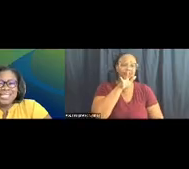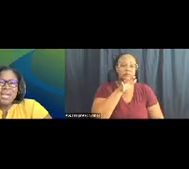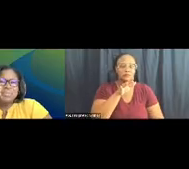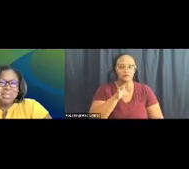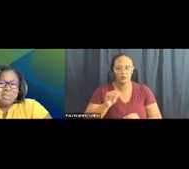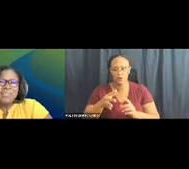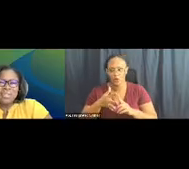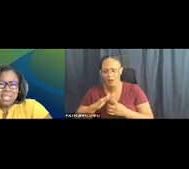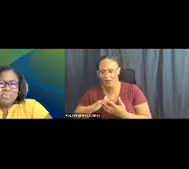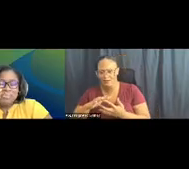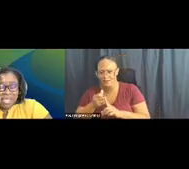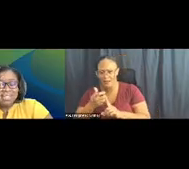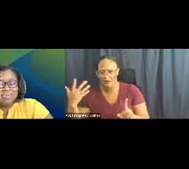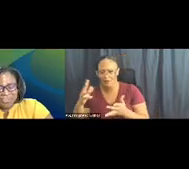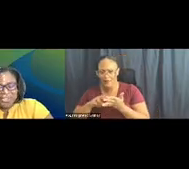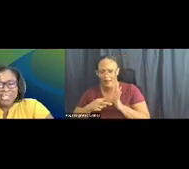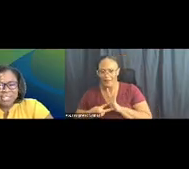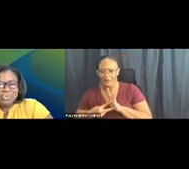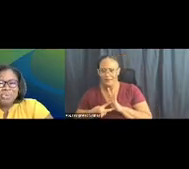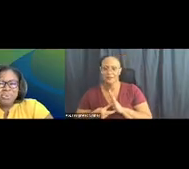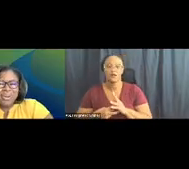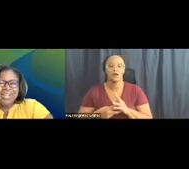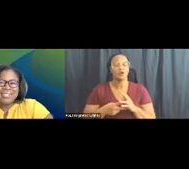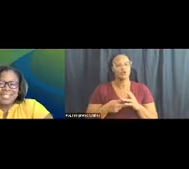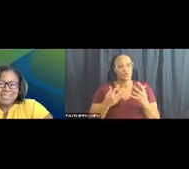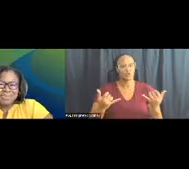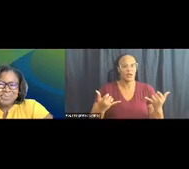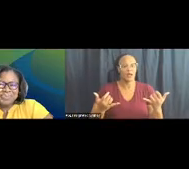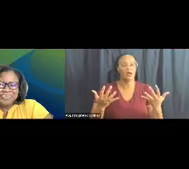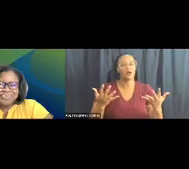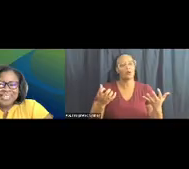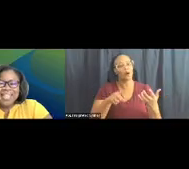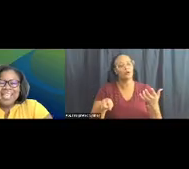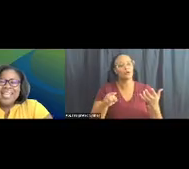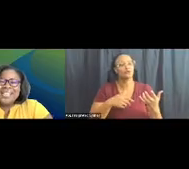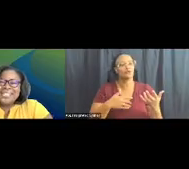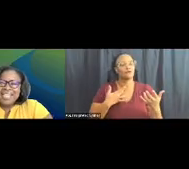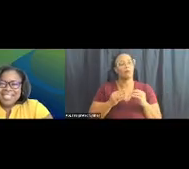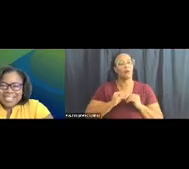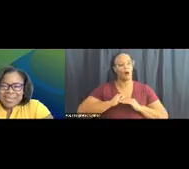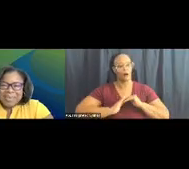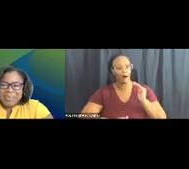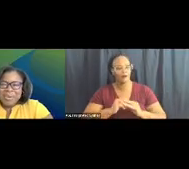is to help them make the make them feel a little bit more accessible. Secondly,